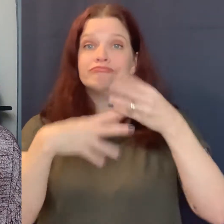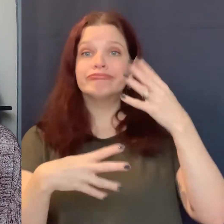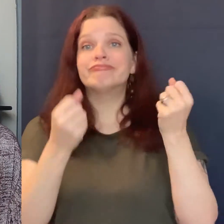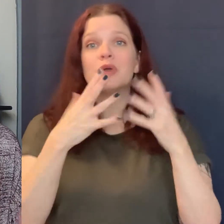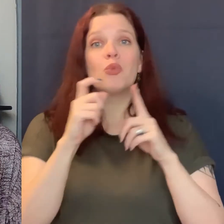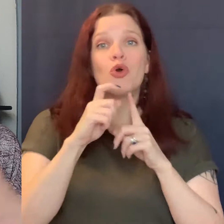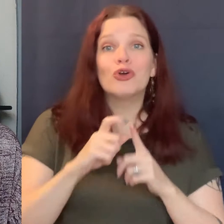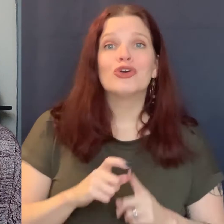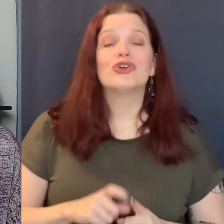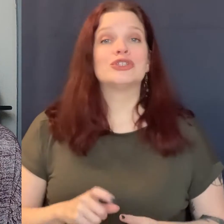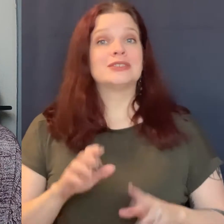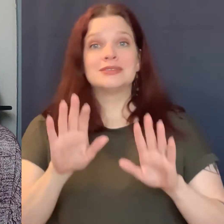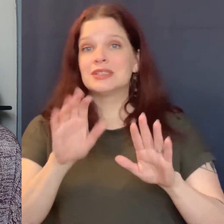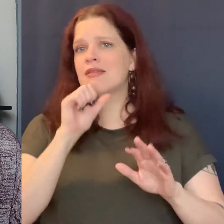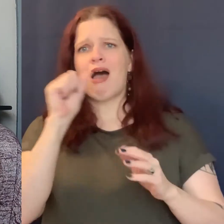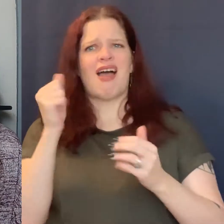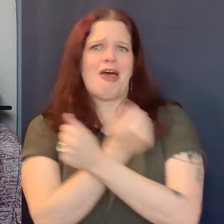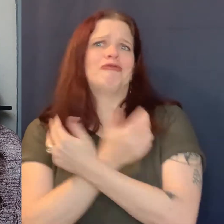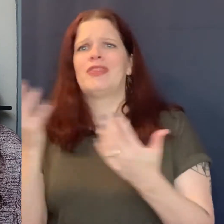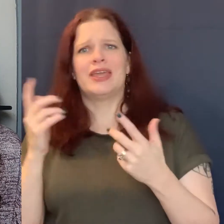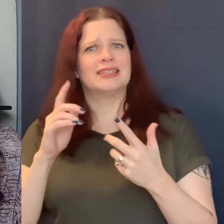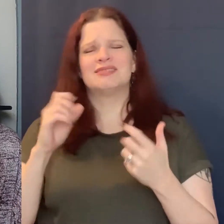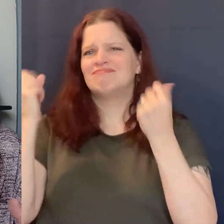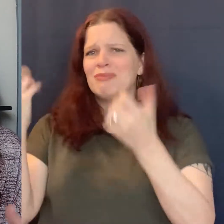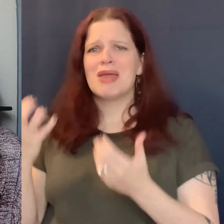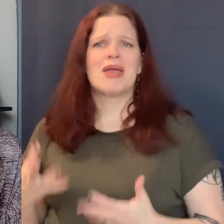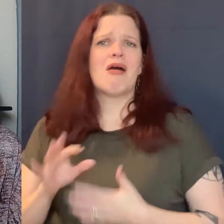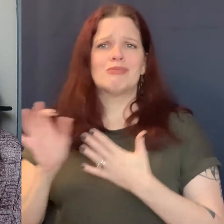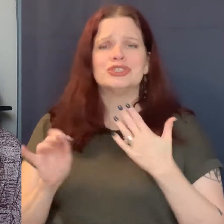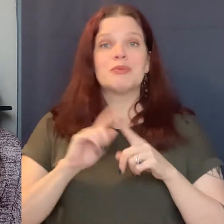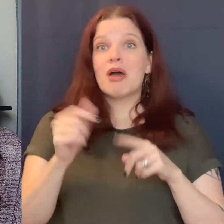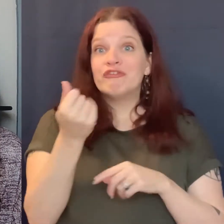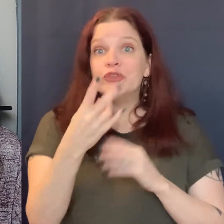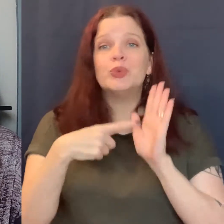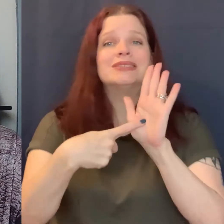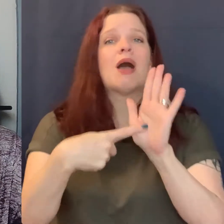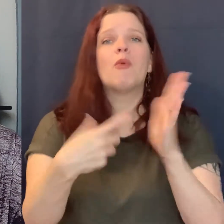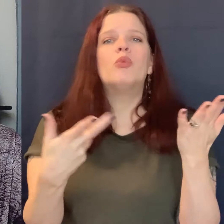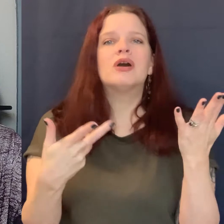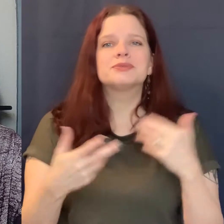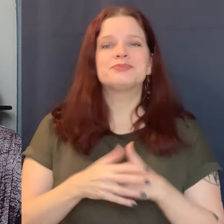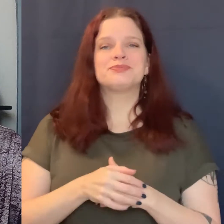So I'm going to give you a list of tons of words, and this is not a conclusive list. There are tons and tons more descriptors for